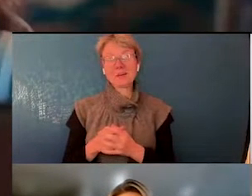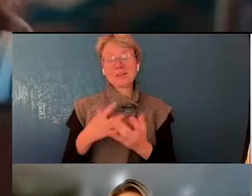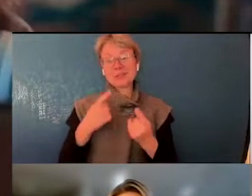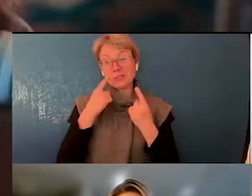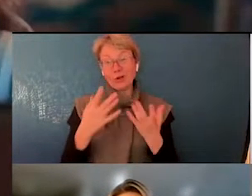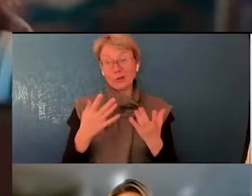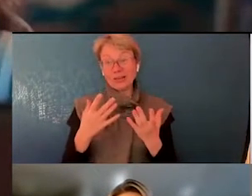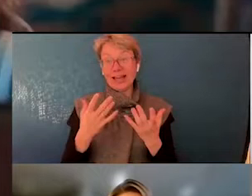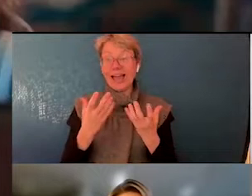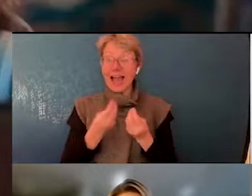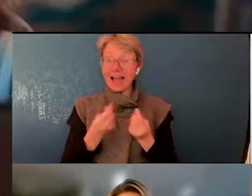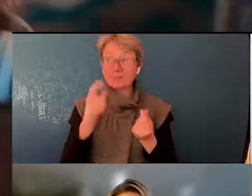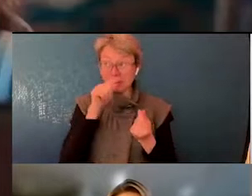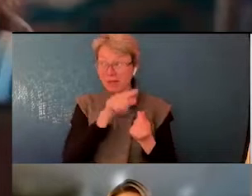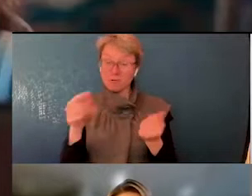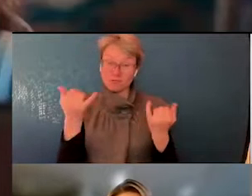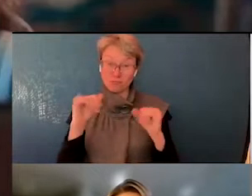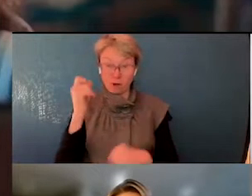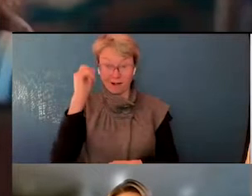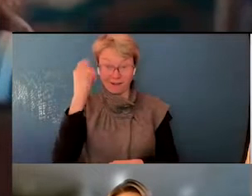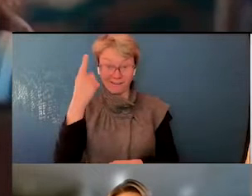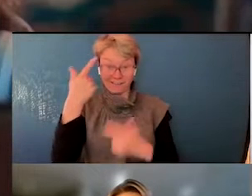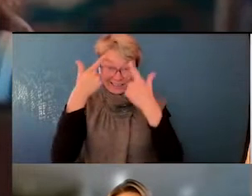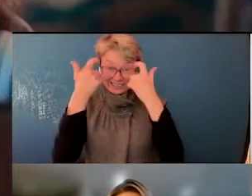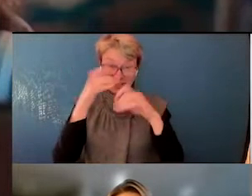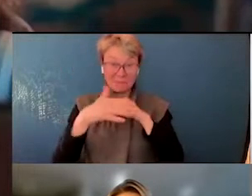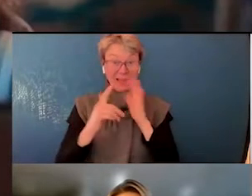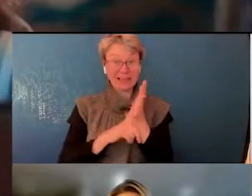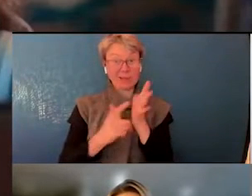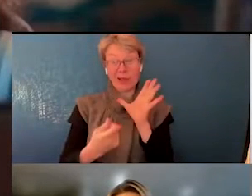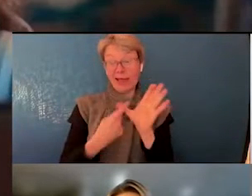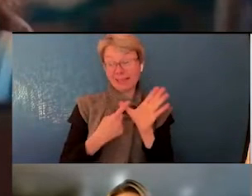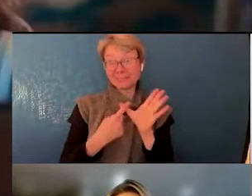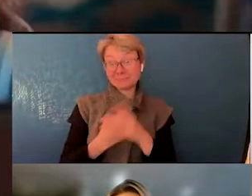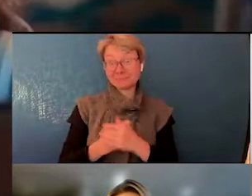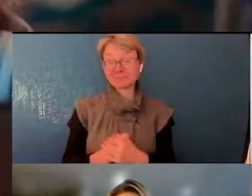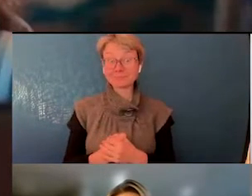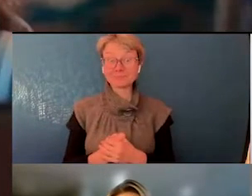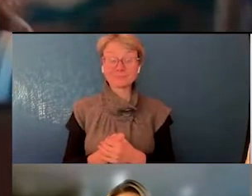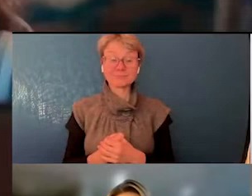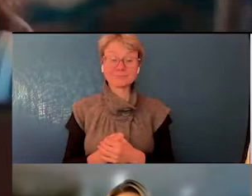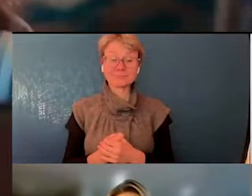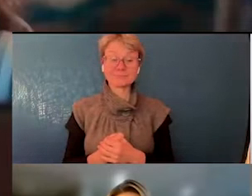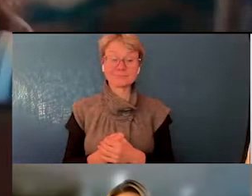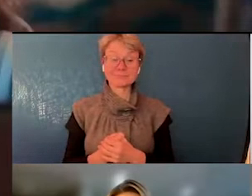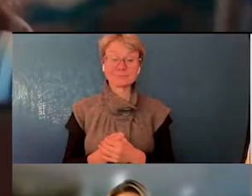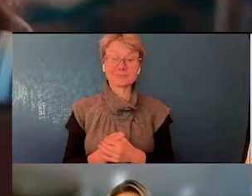there are some misconceptions about um legal aid um in the public um and our legal aid clients and